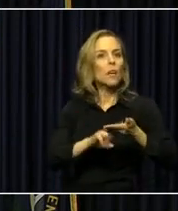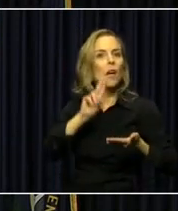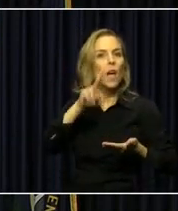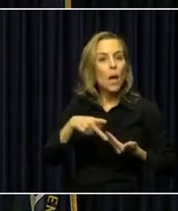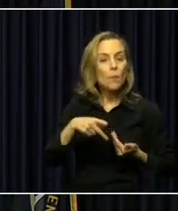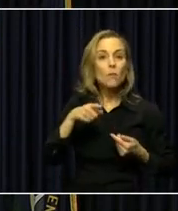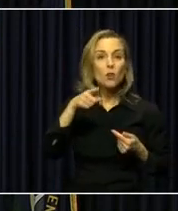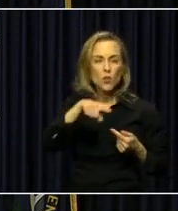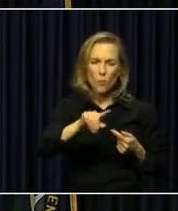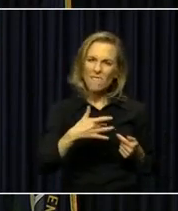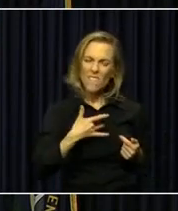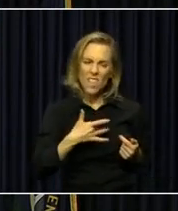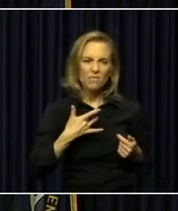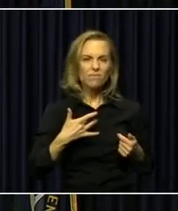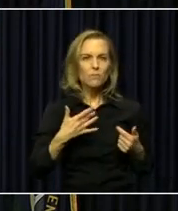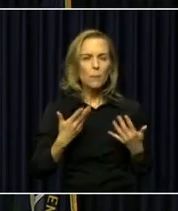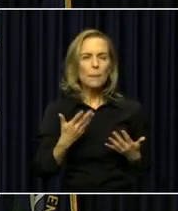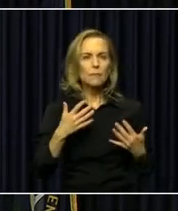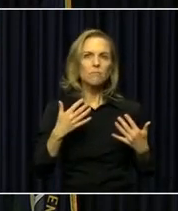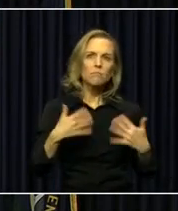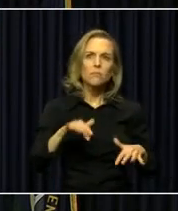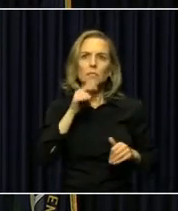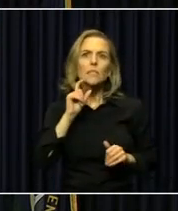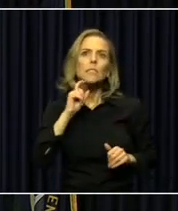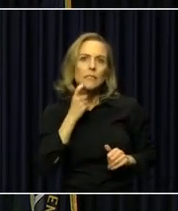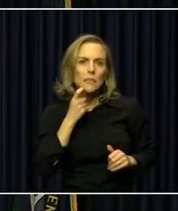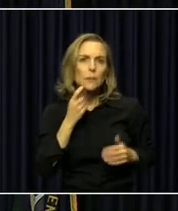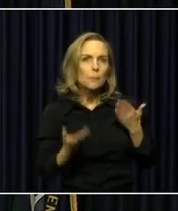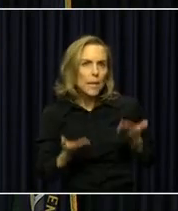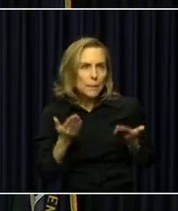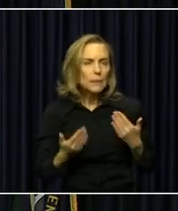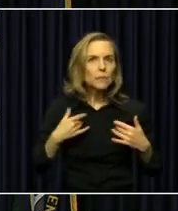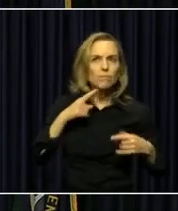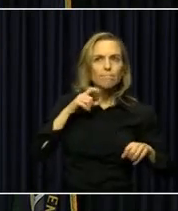AGAIN, THIS IS SOMETHING THAT WE WERE THINKING ABOUT, BUT THE